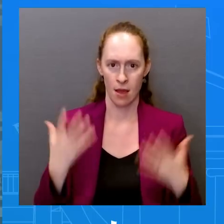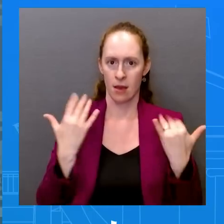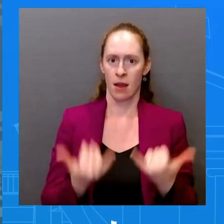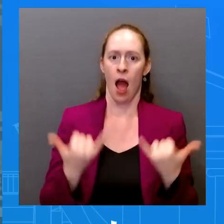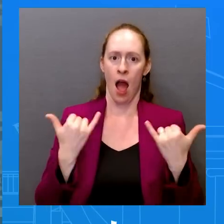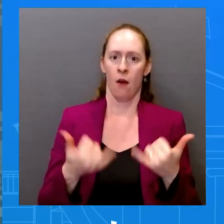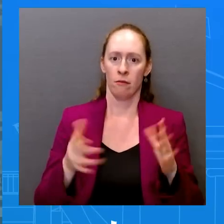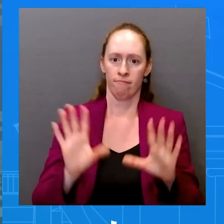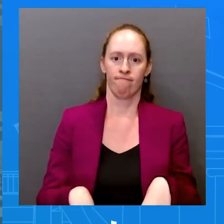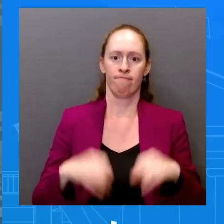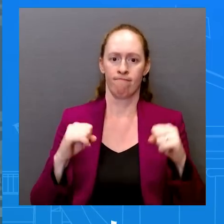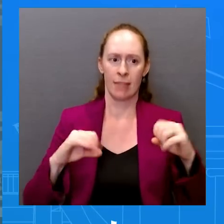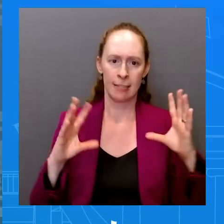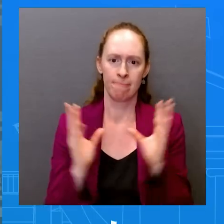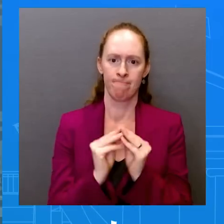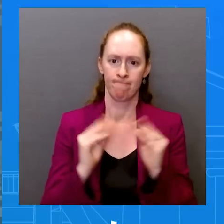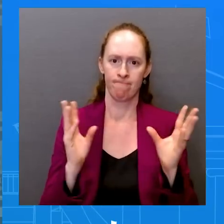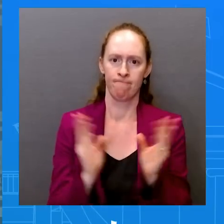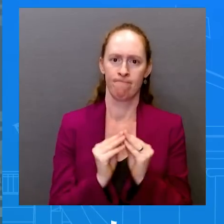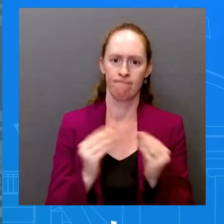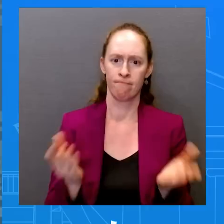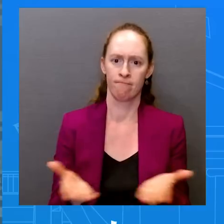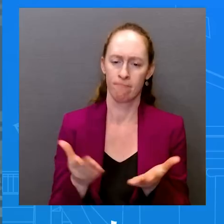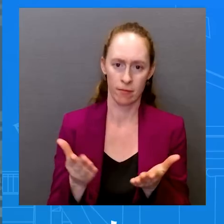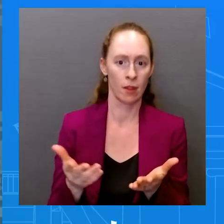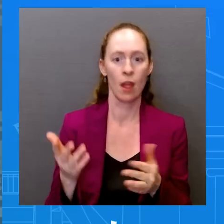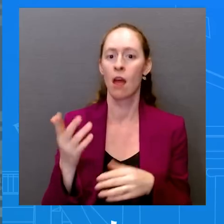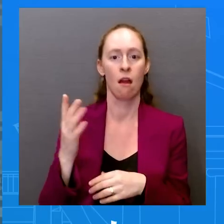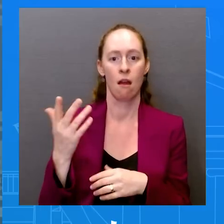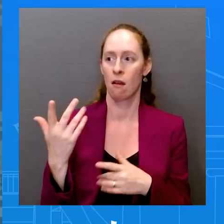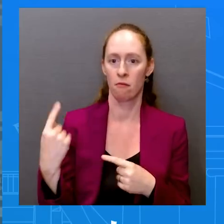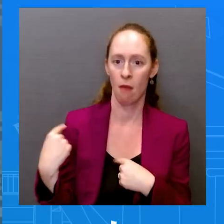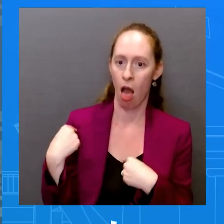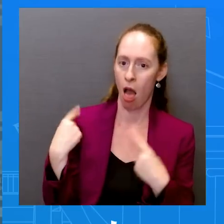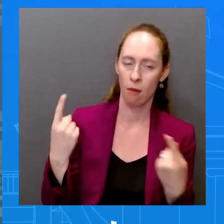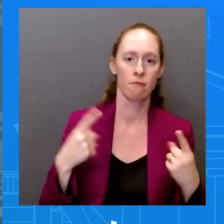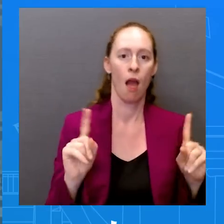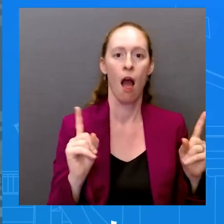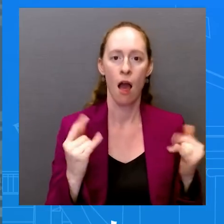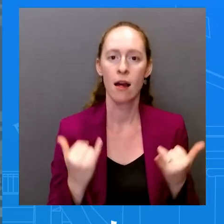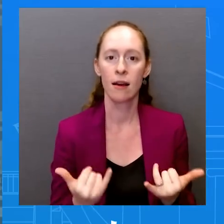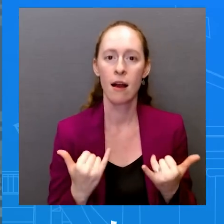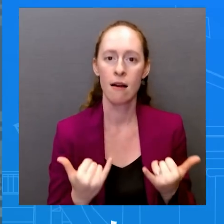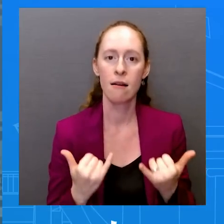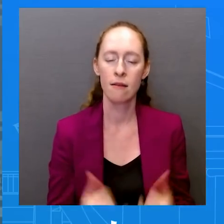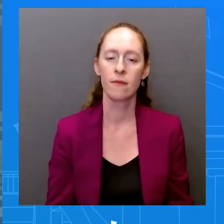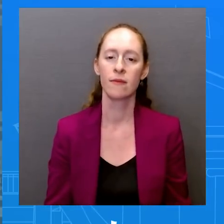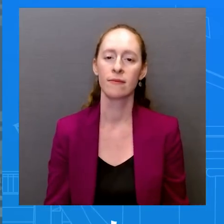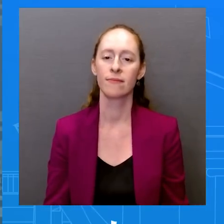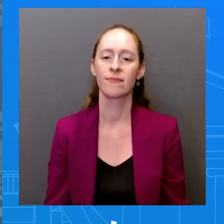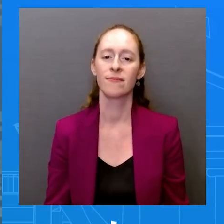since we have started in the last 19 months. These -- just a couple of things I want to say about this,